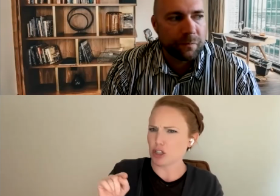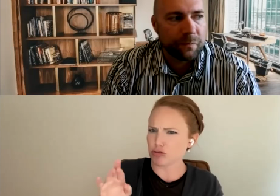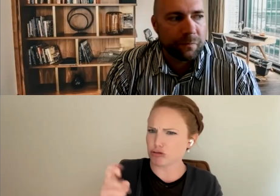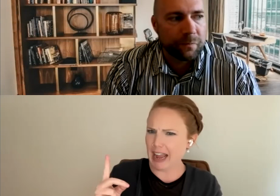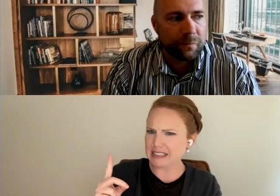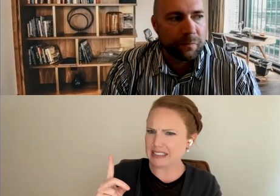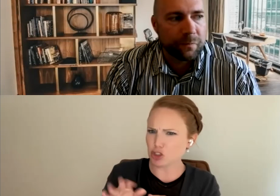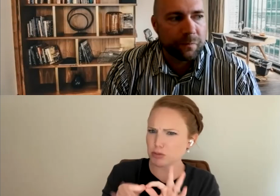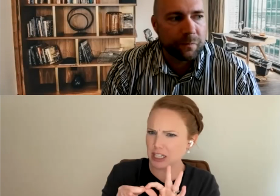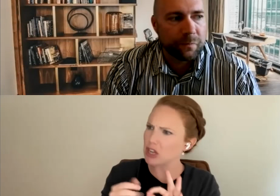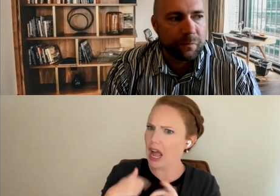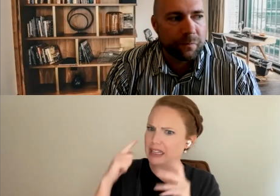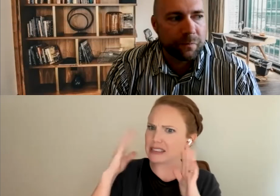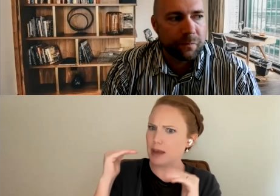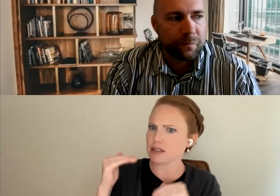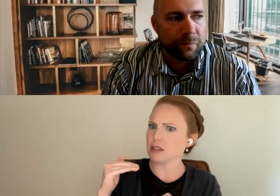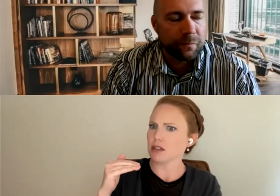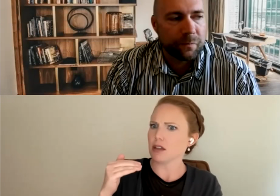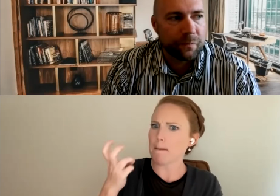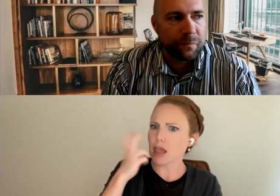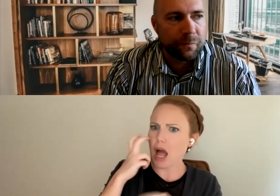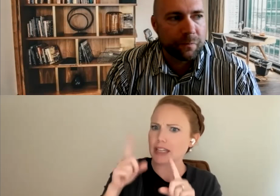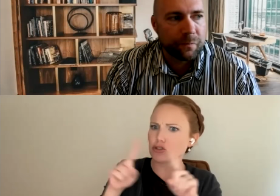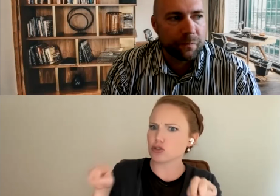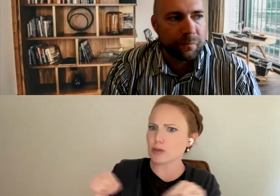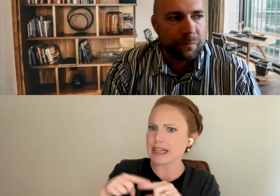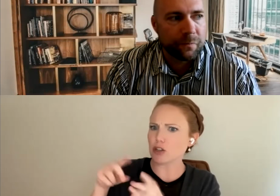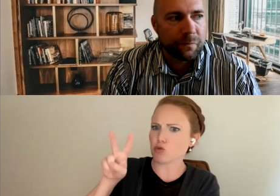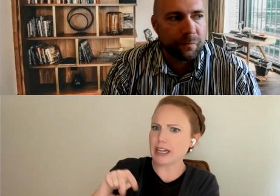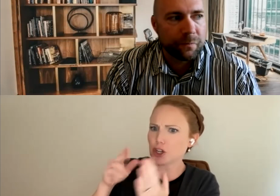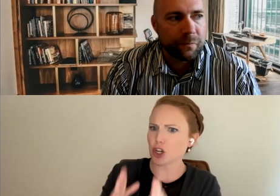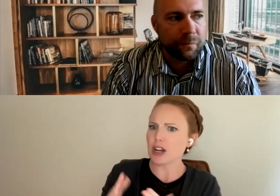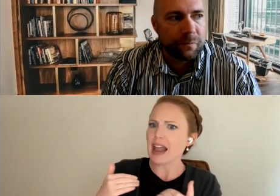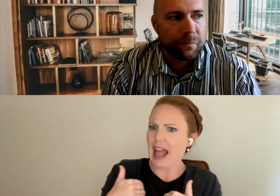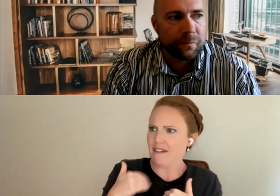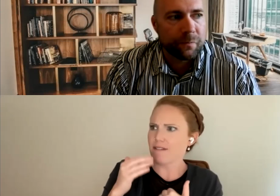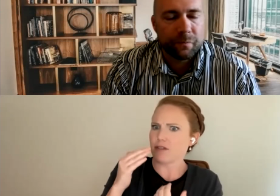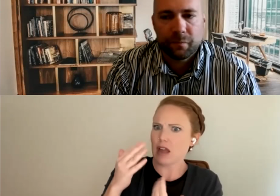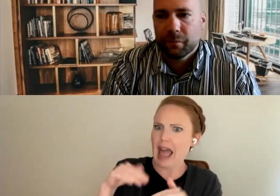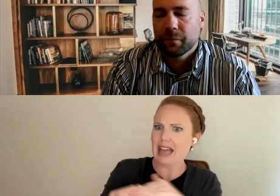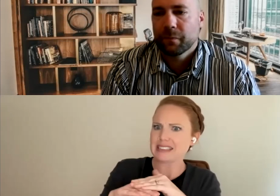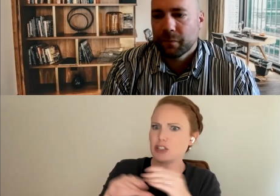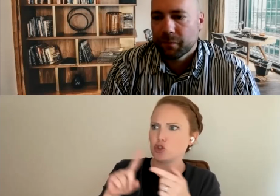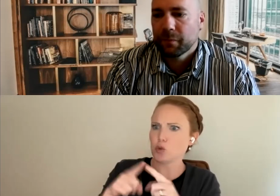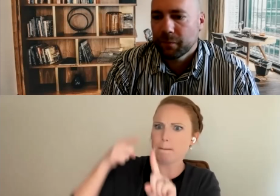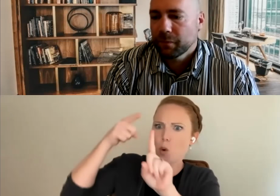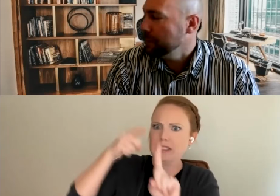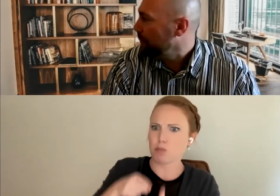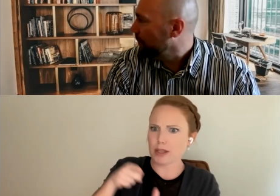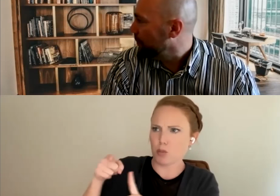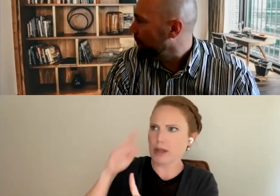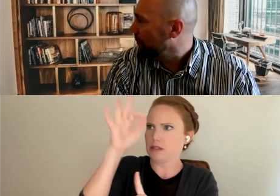to have access to points on the graph in addition? So, I 100 percent agree. The part that